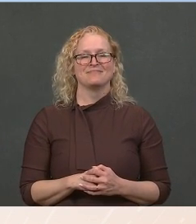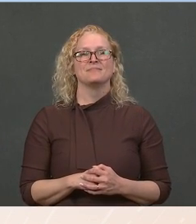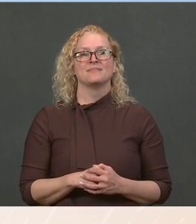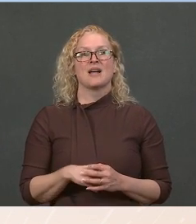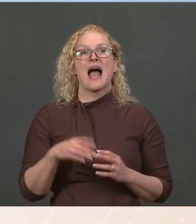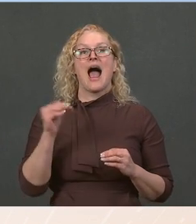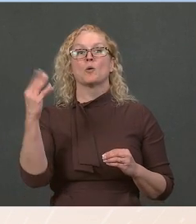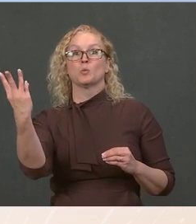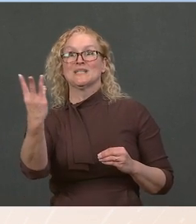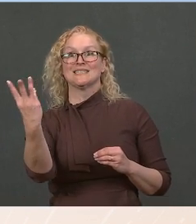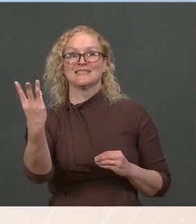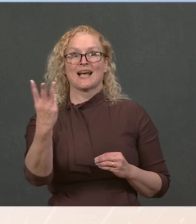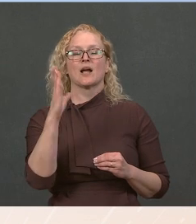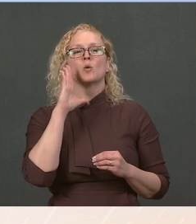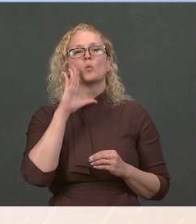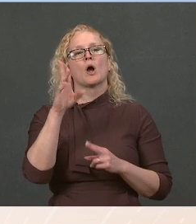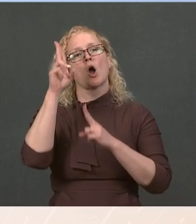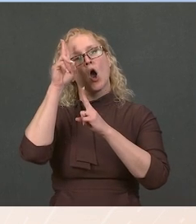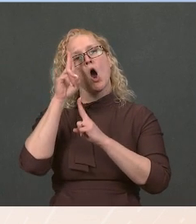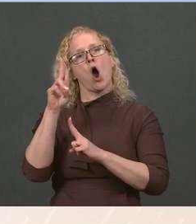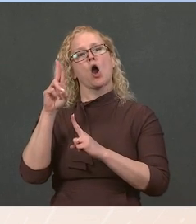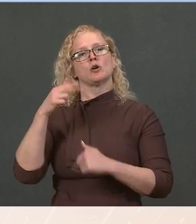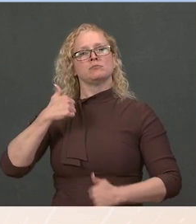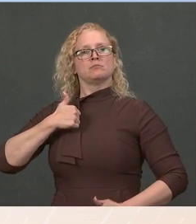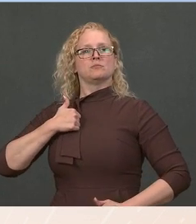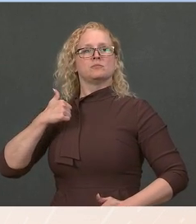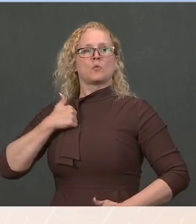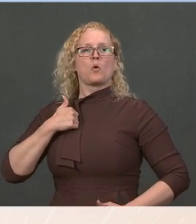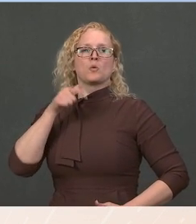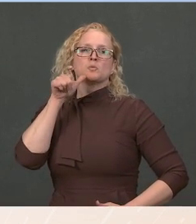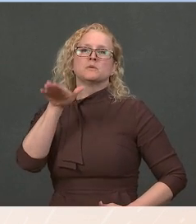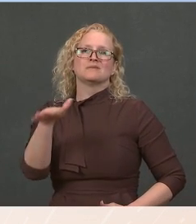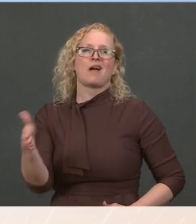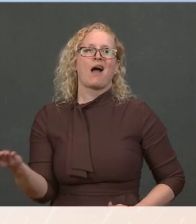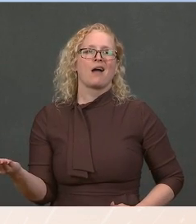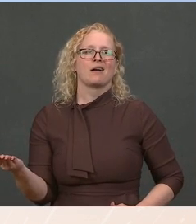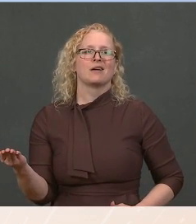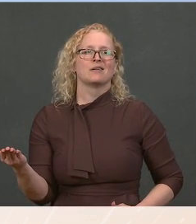He will participate in a Wreath-Laying Ceremony at the Tomb of the Unknown Soldier